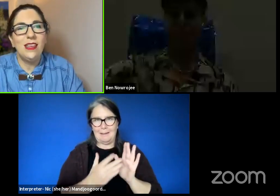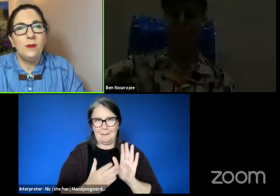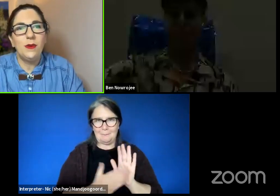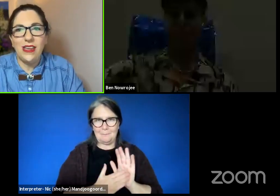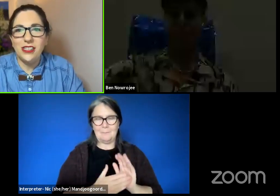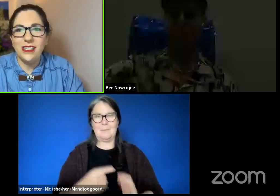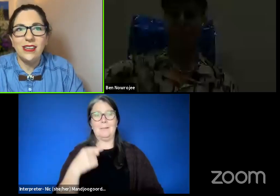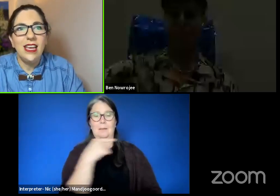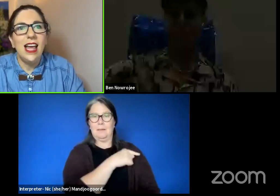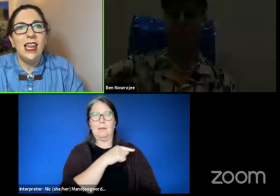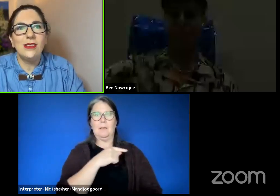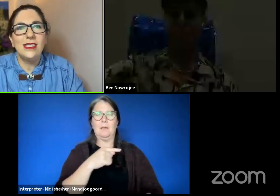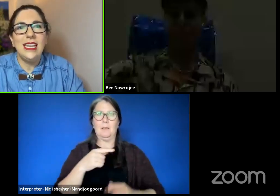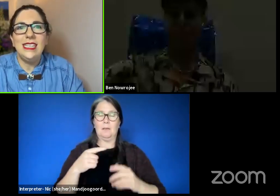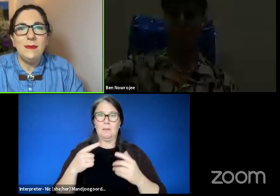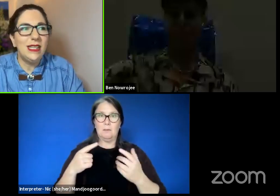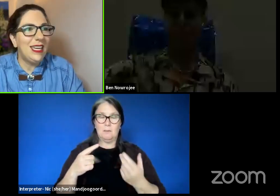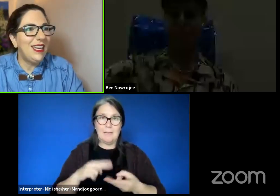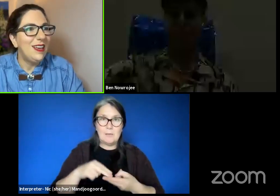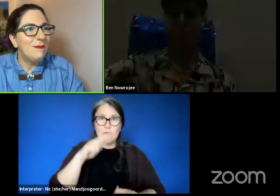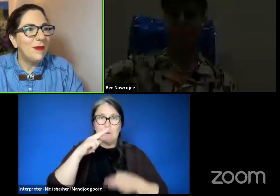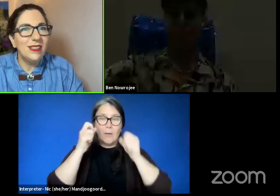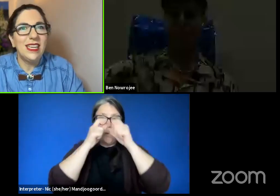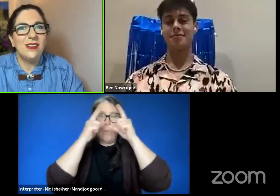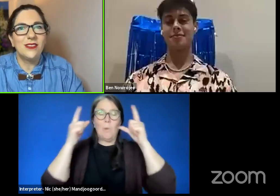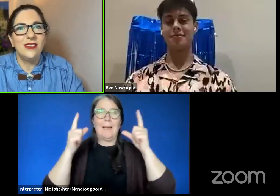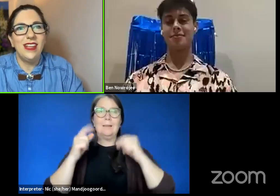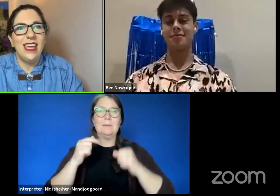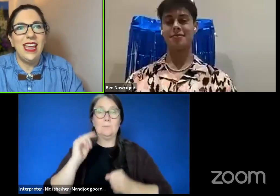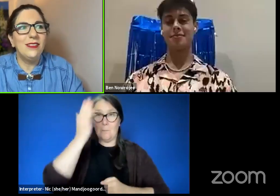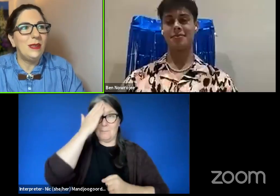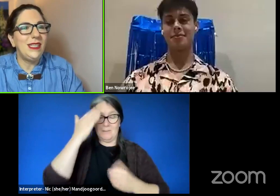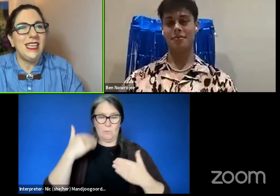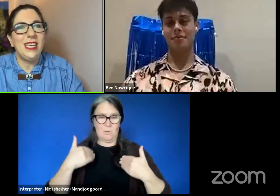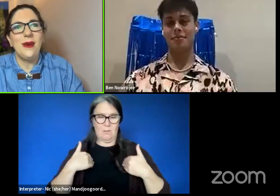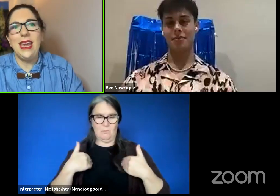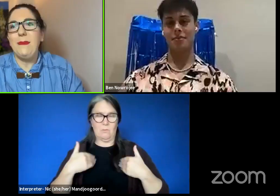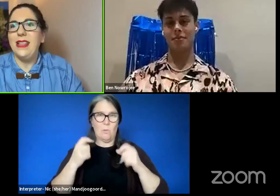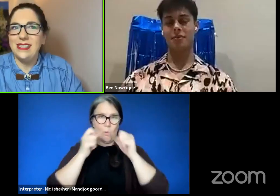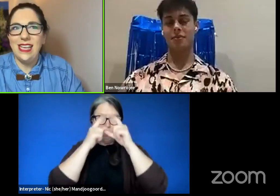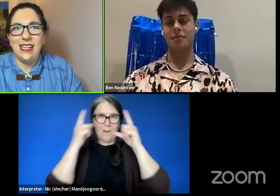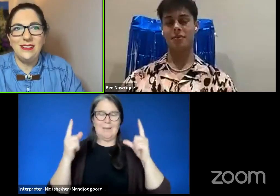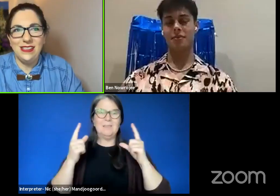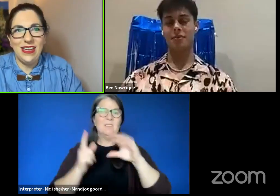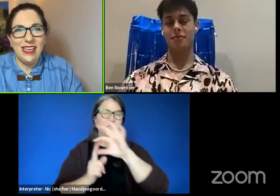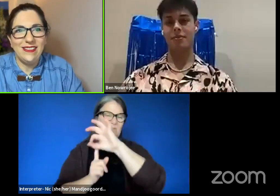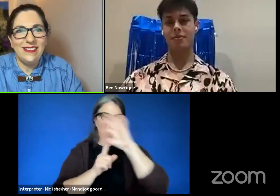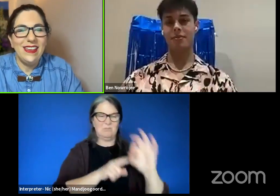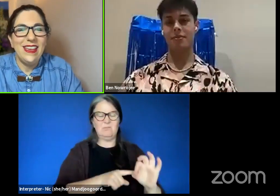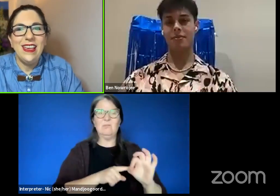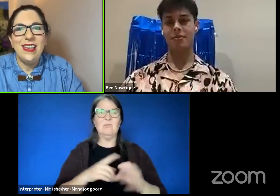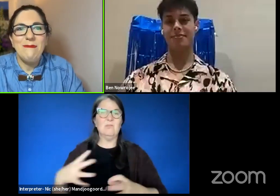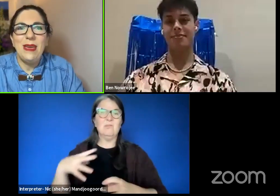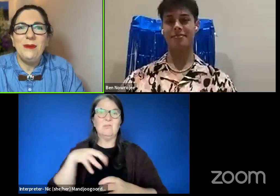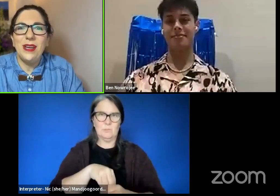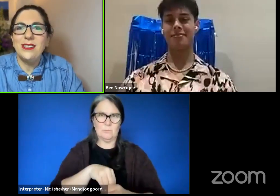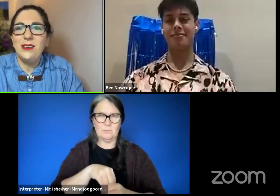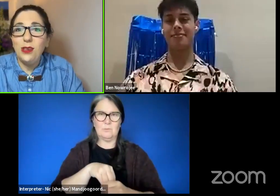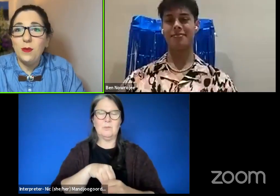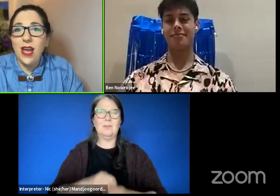rgy as a question, then he him champions increased investment and awareness for mental health prevention. alongside alongside disability me alongside disability multicultural and LGBT Q amp a play multicultural and LGBT Q amp a